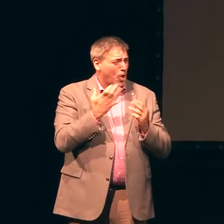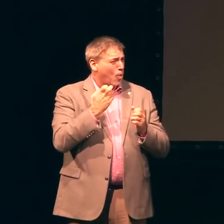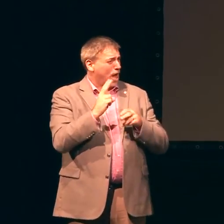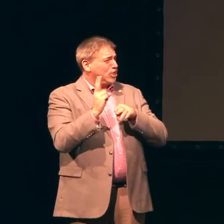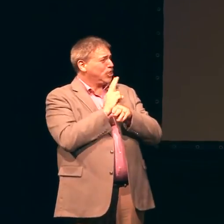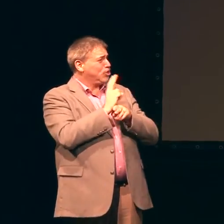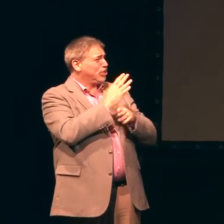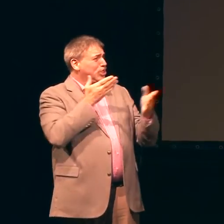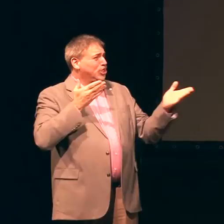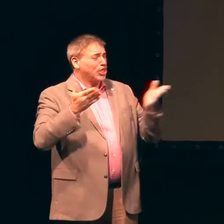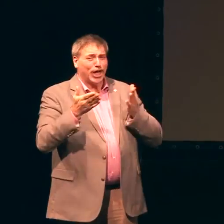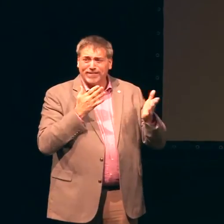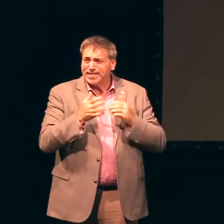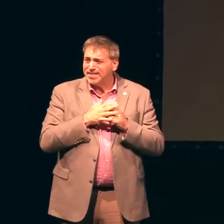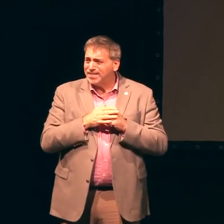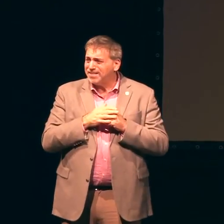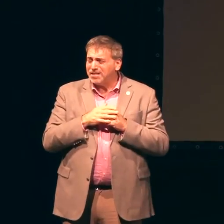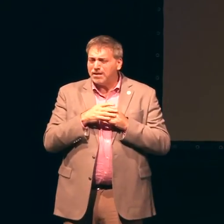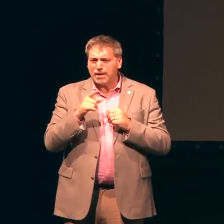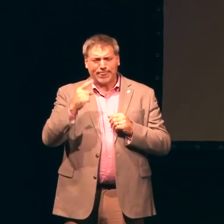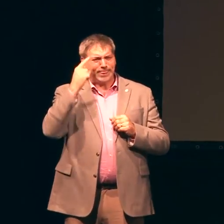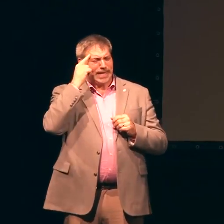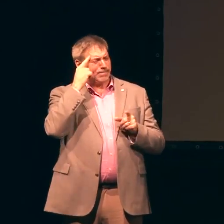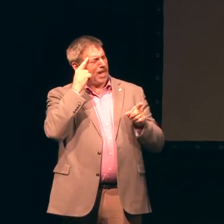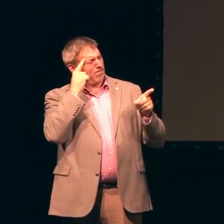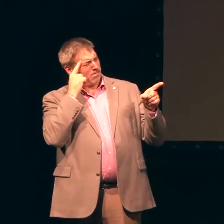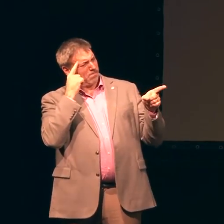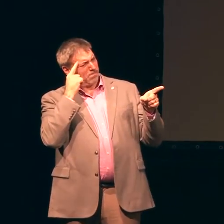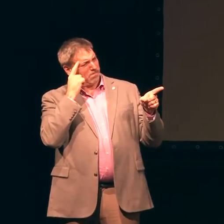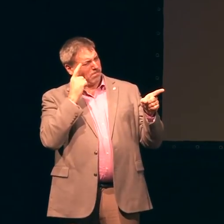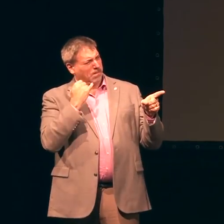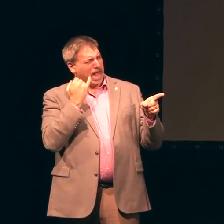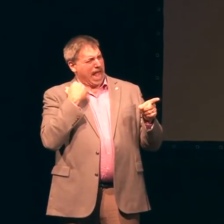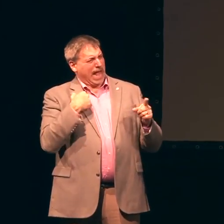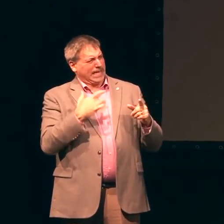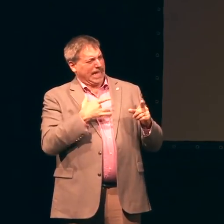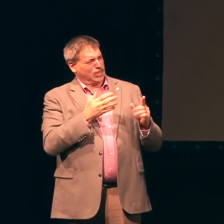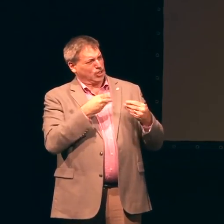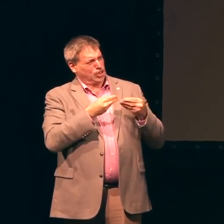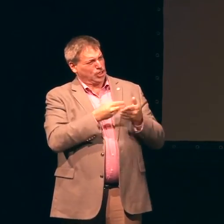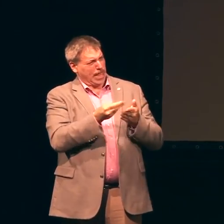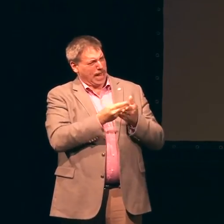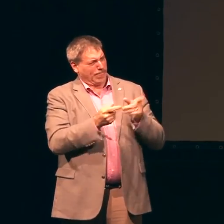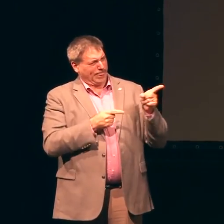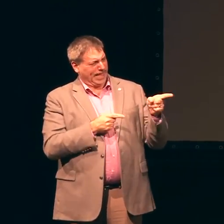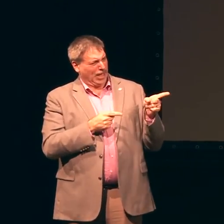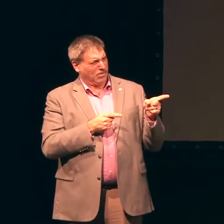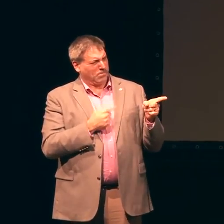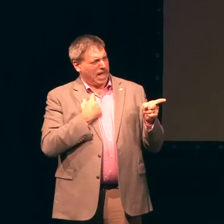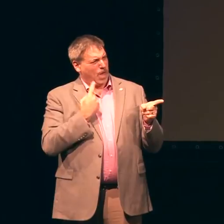your communities and see which services you're going to use based on, wait a minute, should